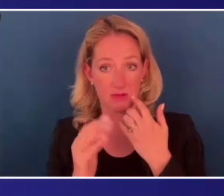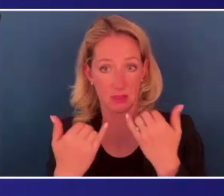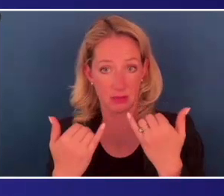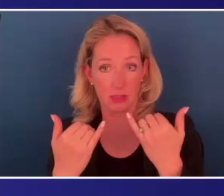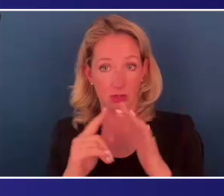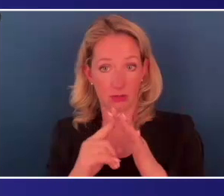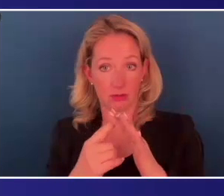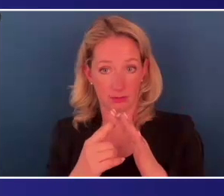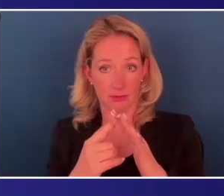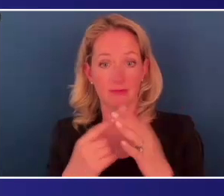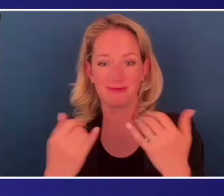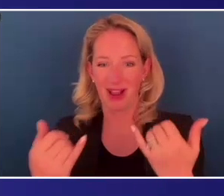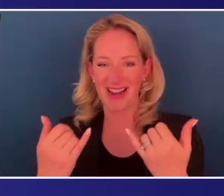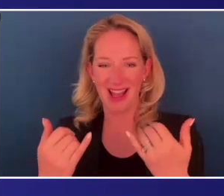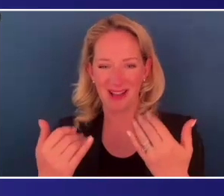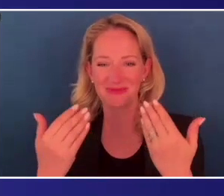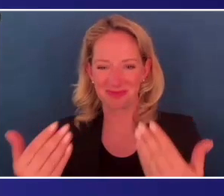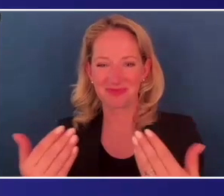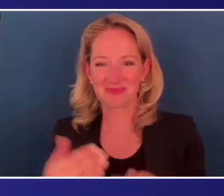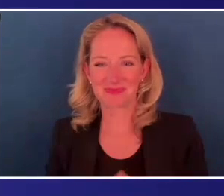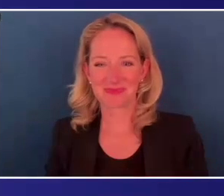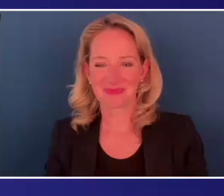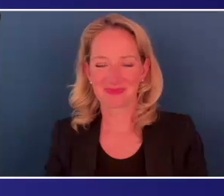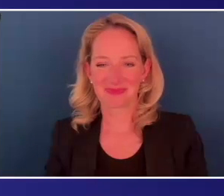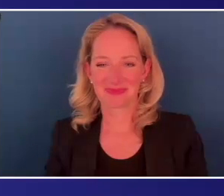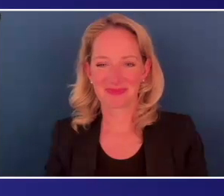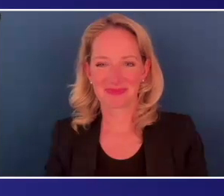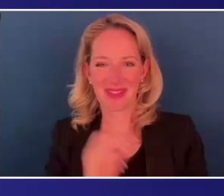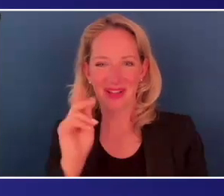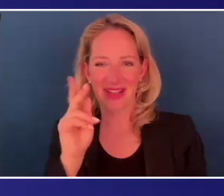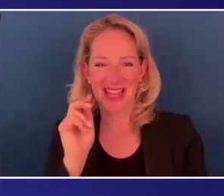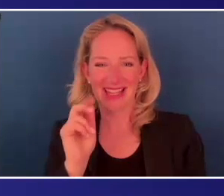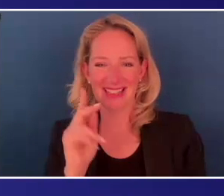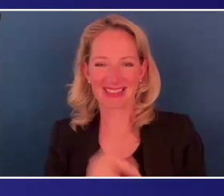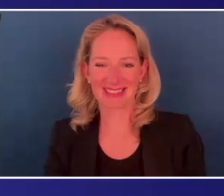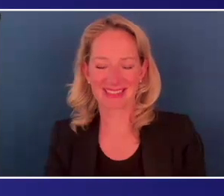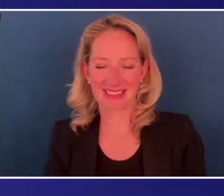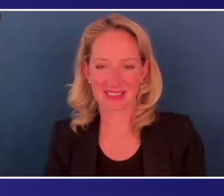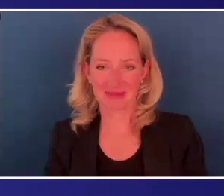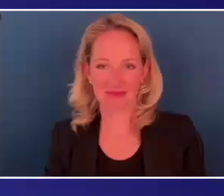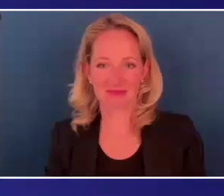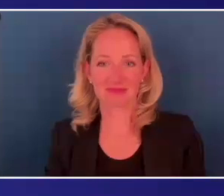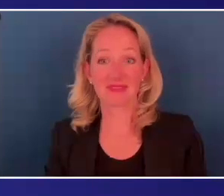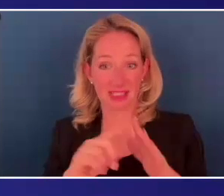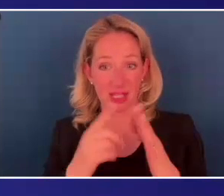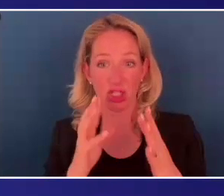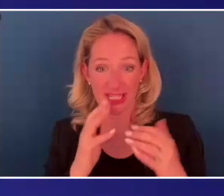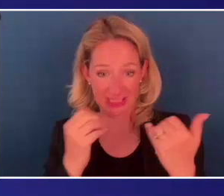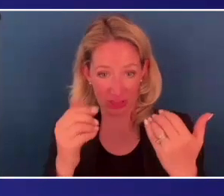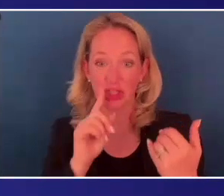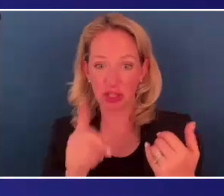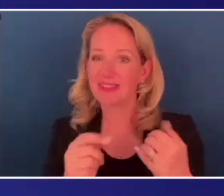Right now. Sorry, start talking. Yes, please. Hi.